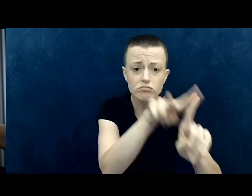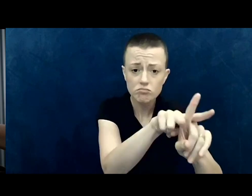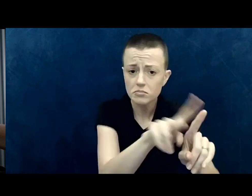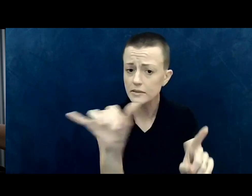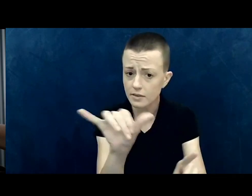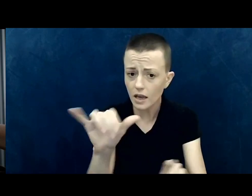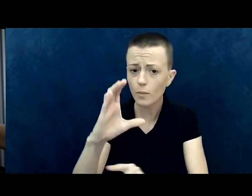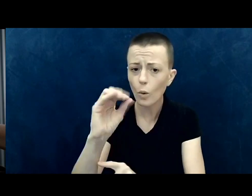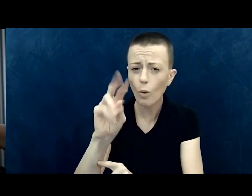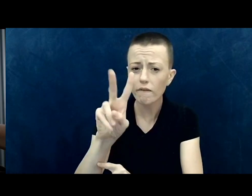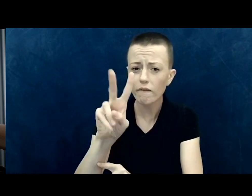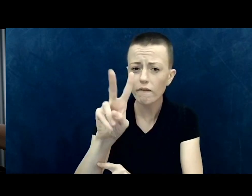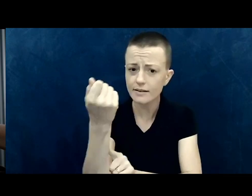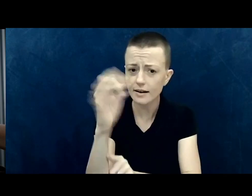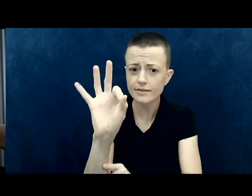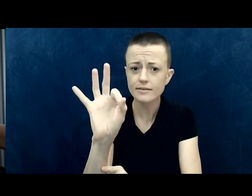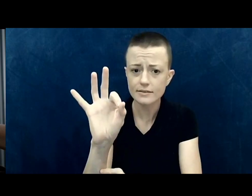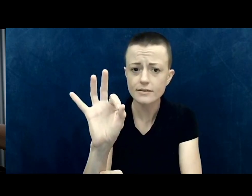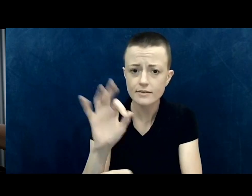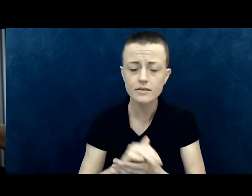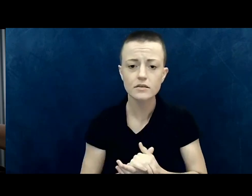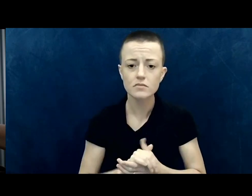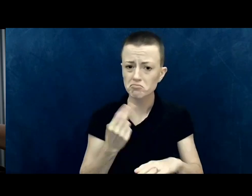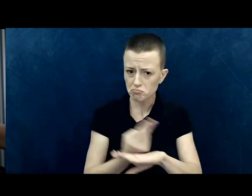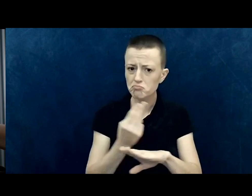The basic scientific approach to vaccination has been used